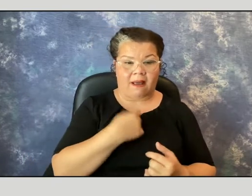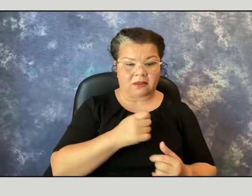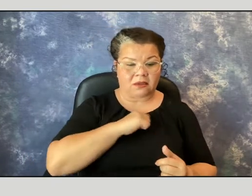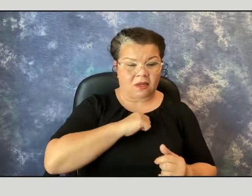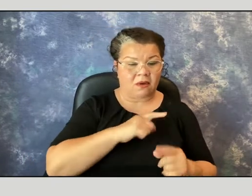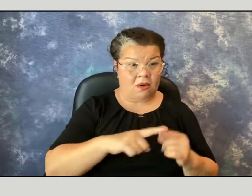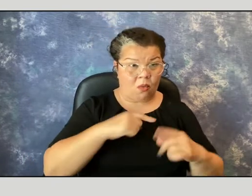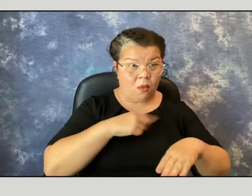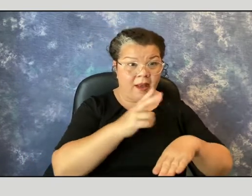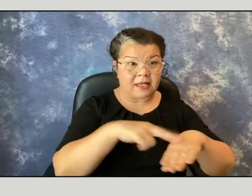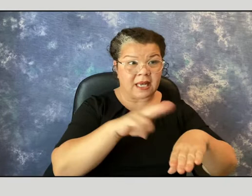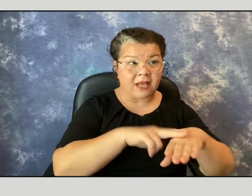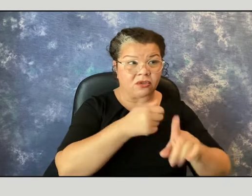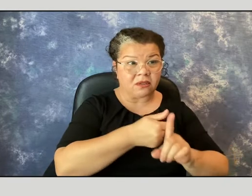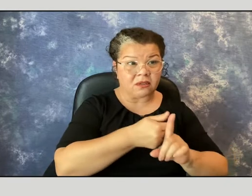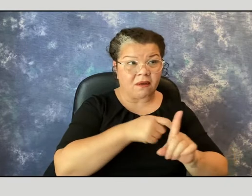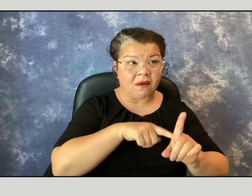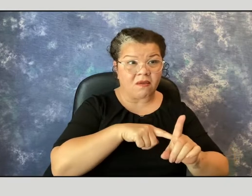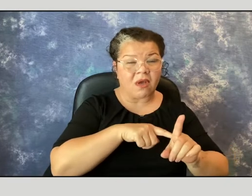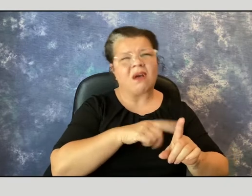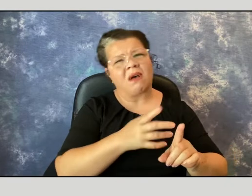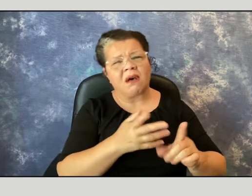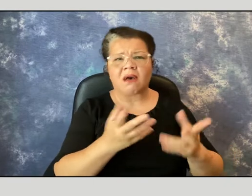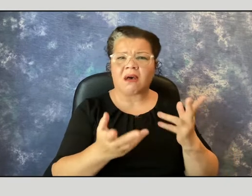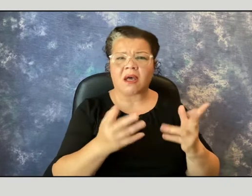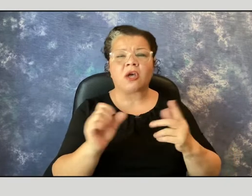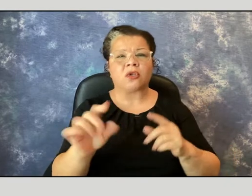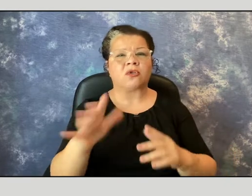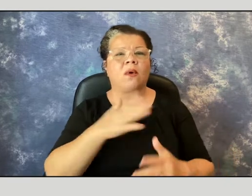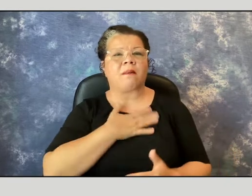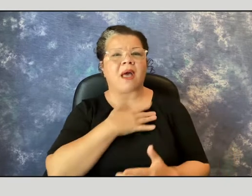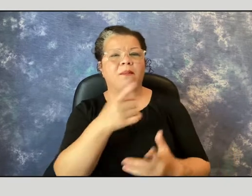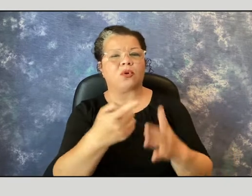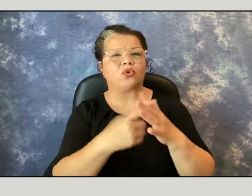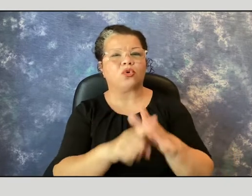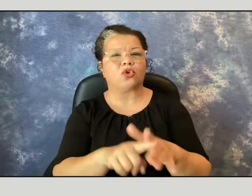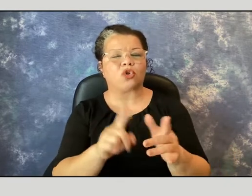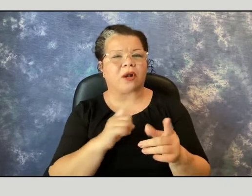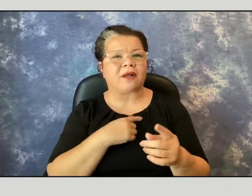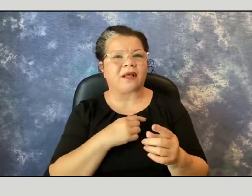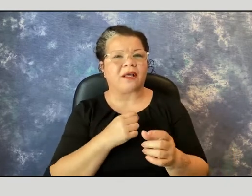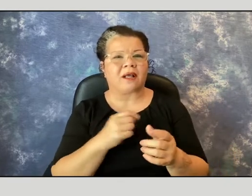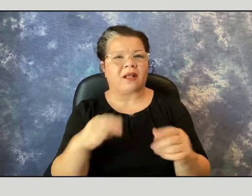I love that you started the webinar by making space for talking about the archipelago